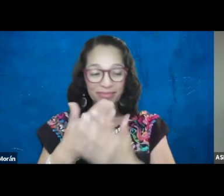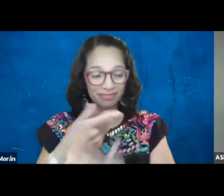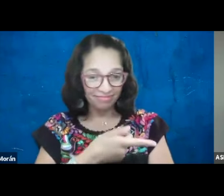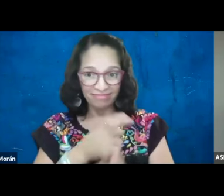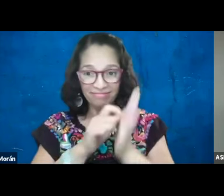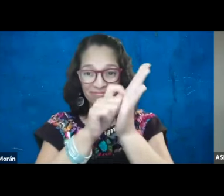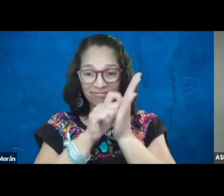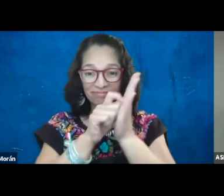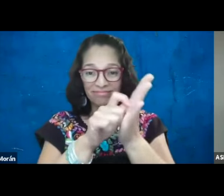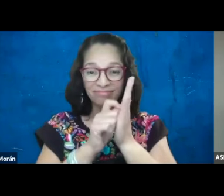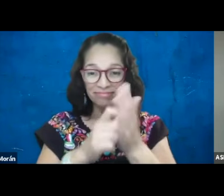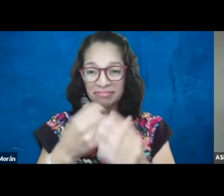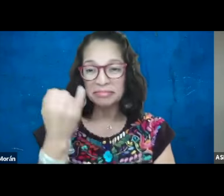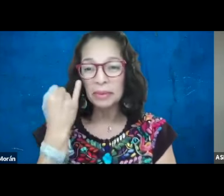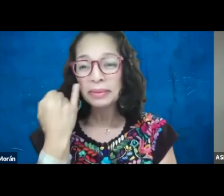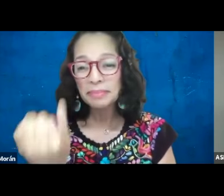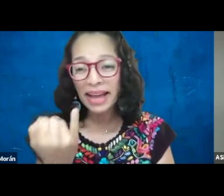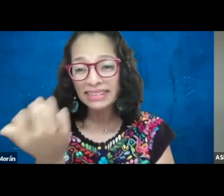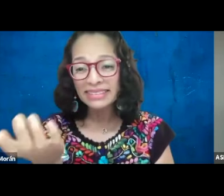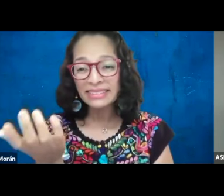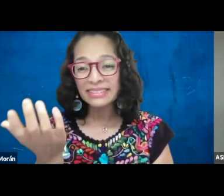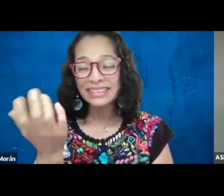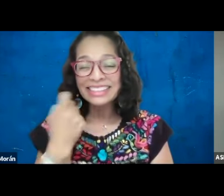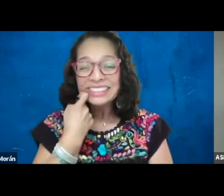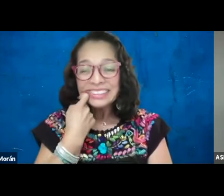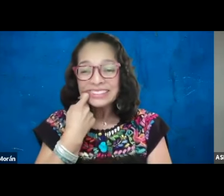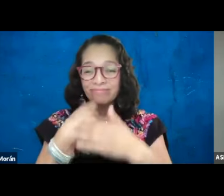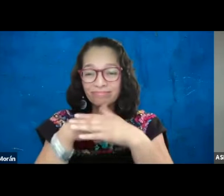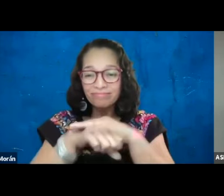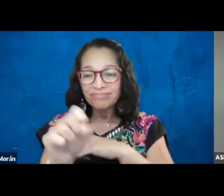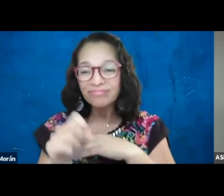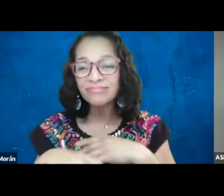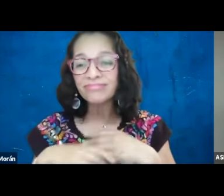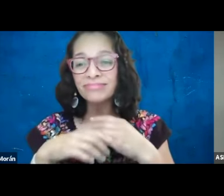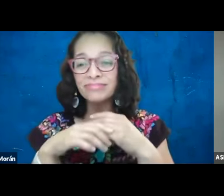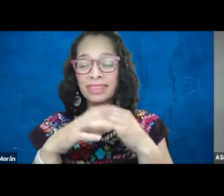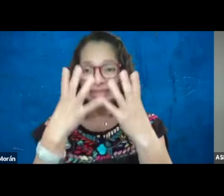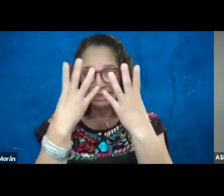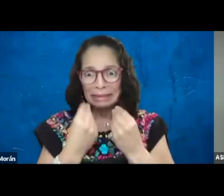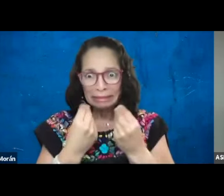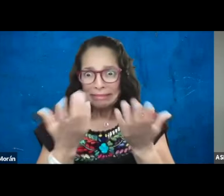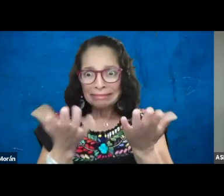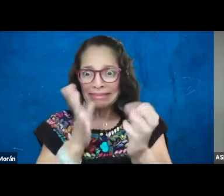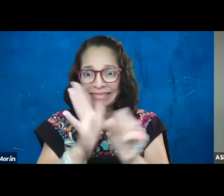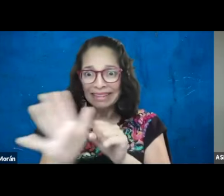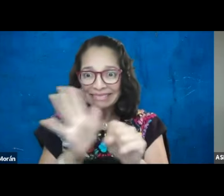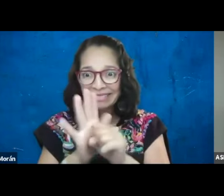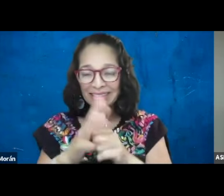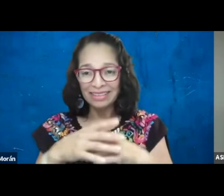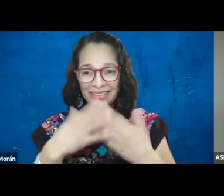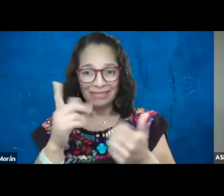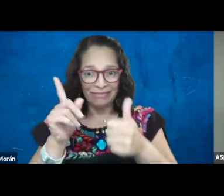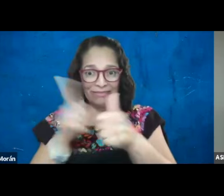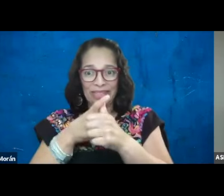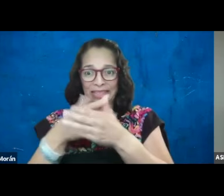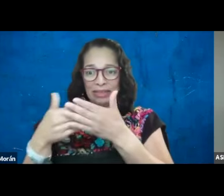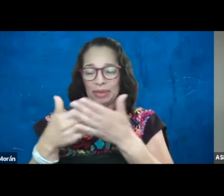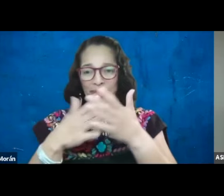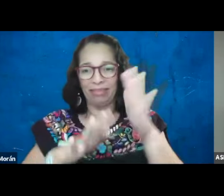Pages upon pages of notes of different people coming in and out of my room, having to write back and forth imagine just giving birth you haven't slept